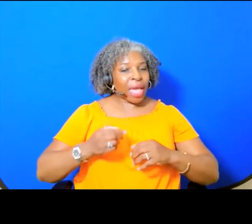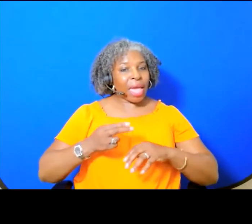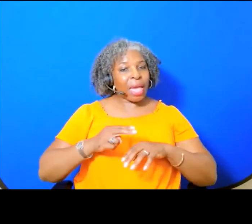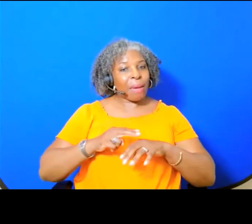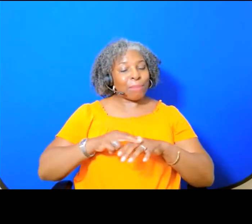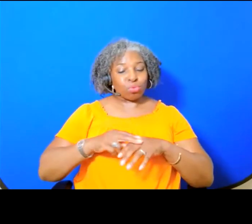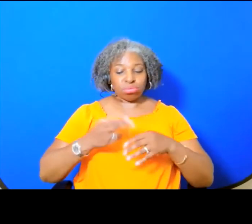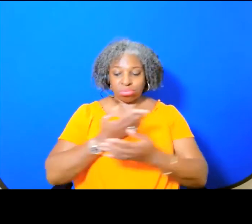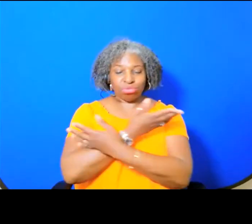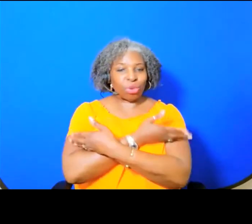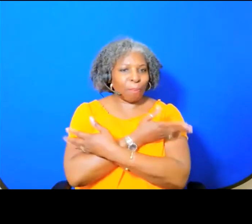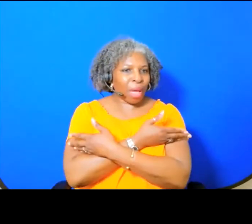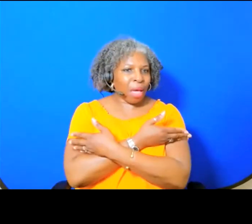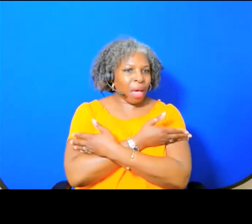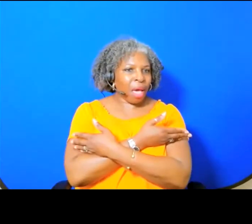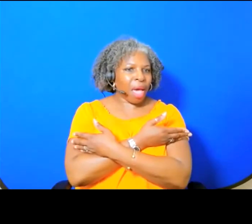walls and ceiling. And there's some mess.